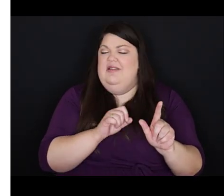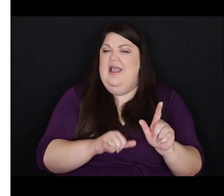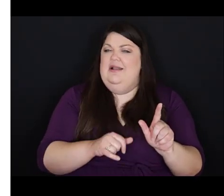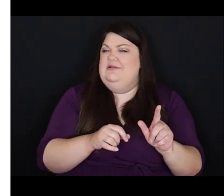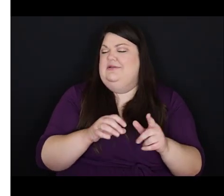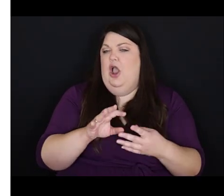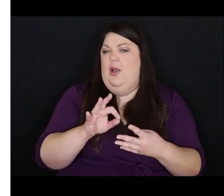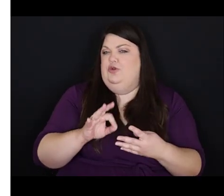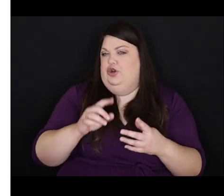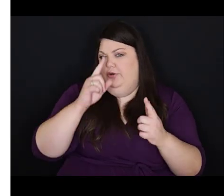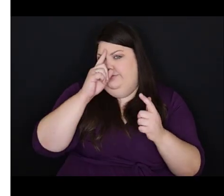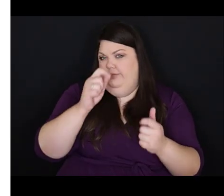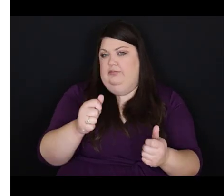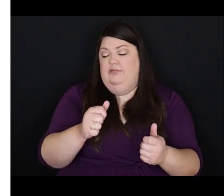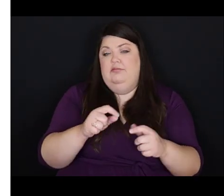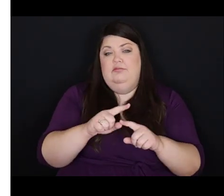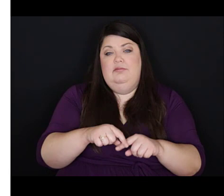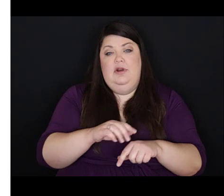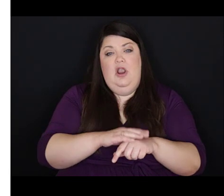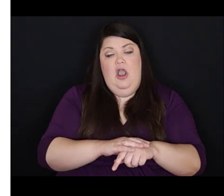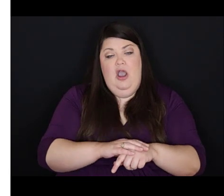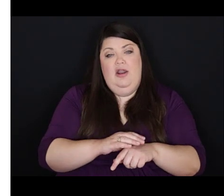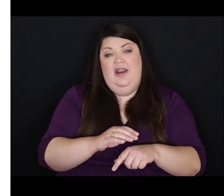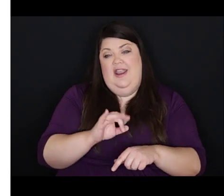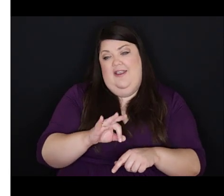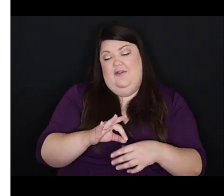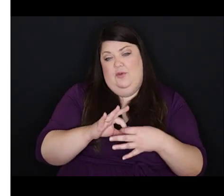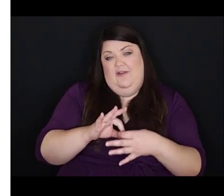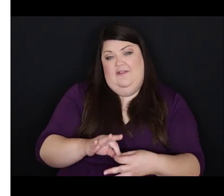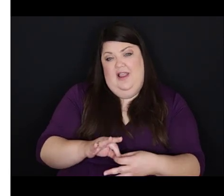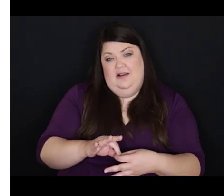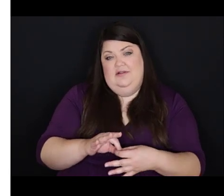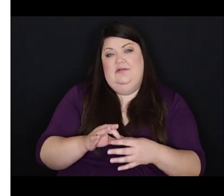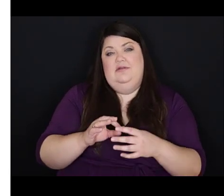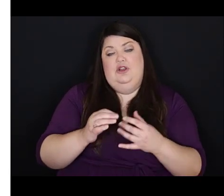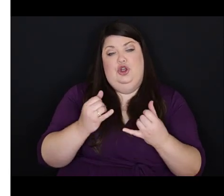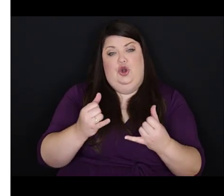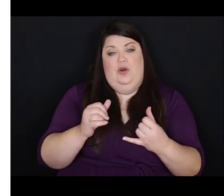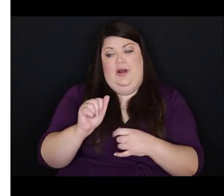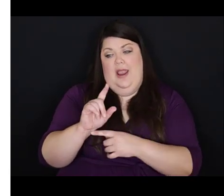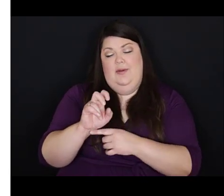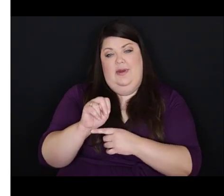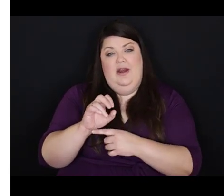dependent upon whether or not they reflect the current administration of the VR program.